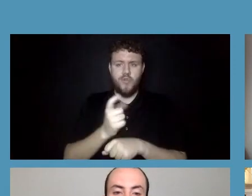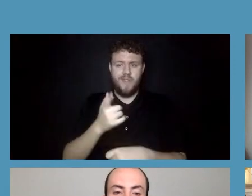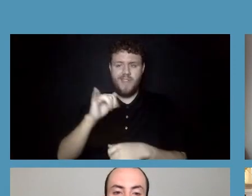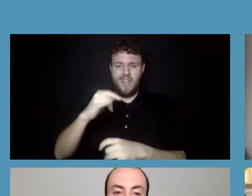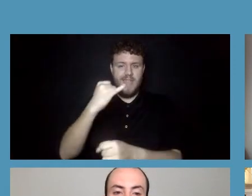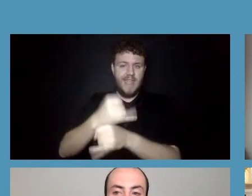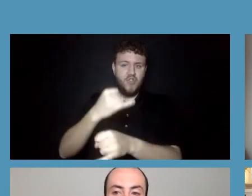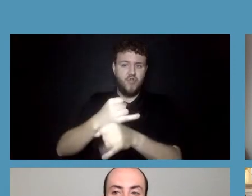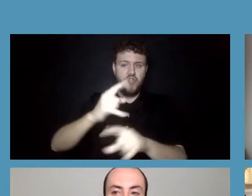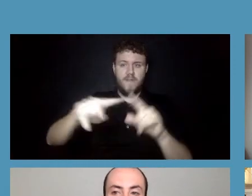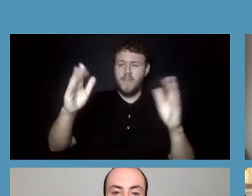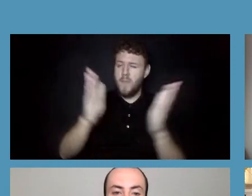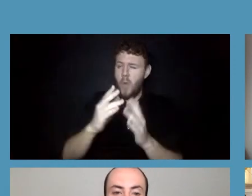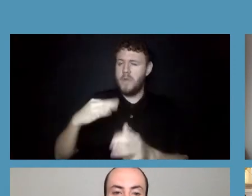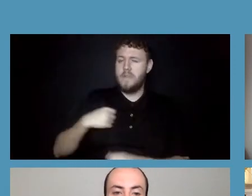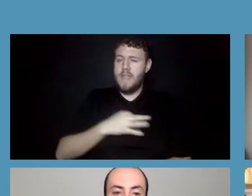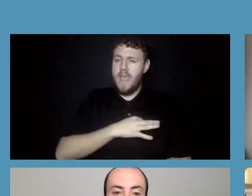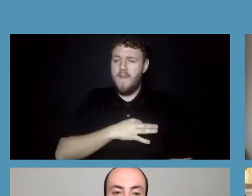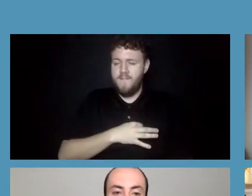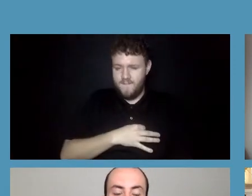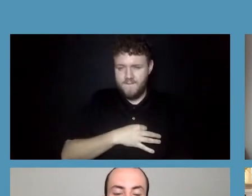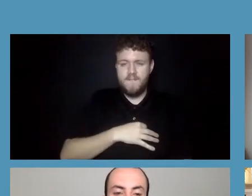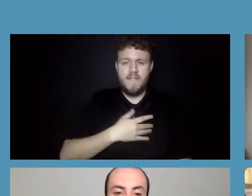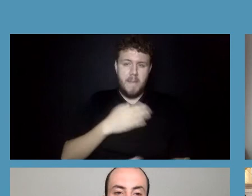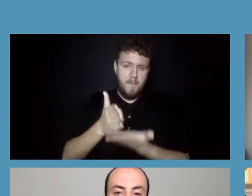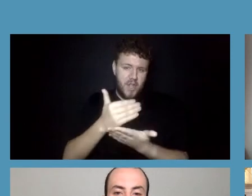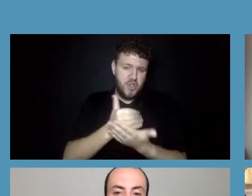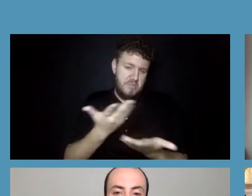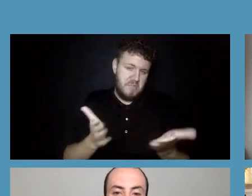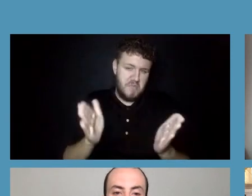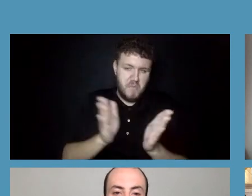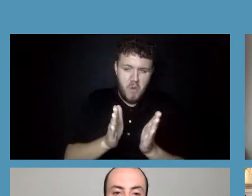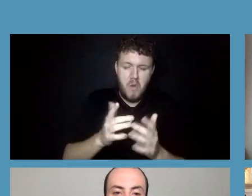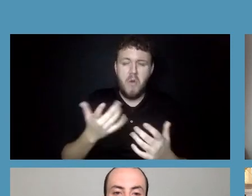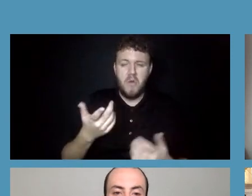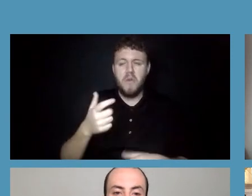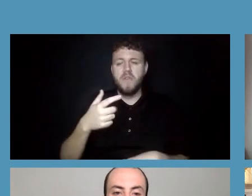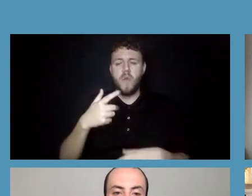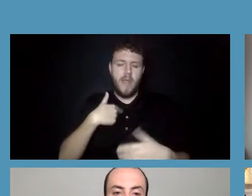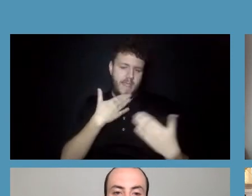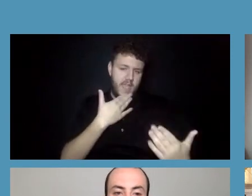with very small staff. And budget sizes to match. So thank you.